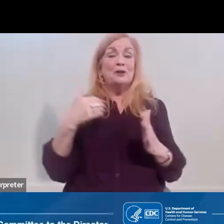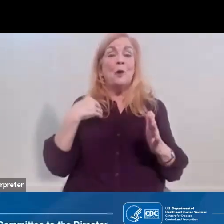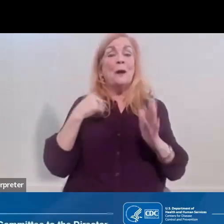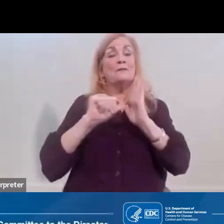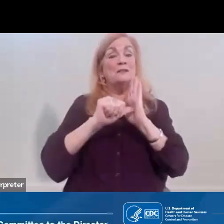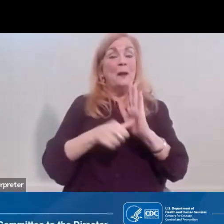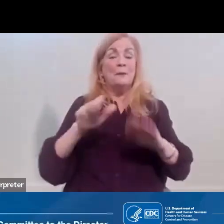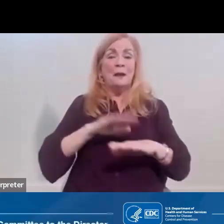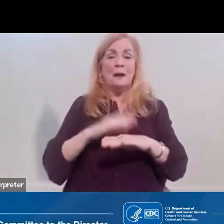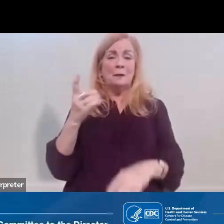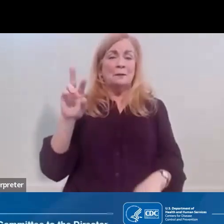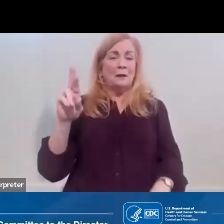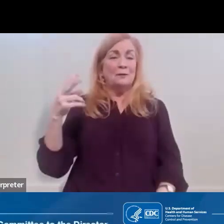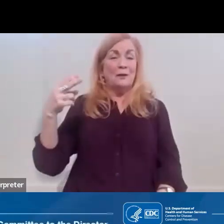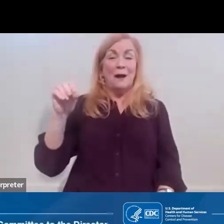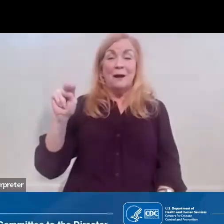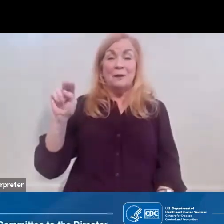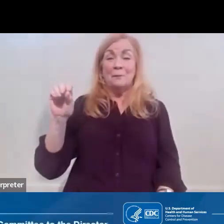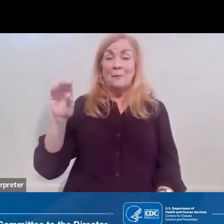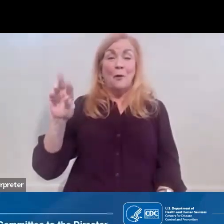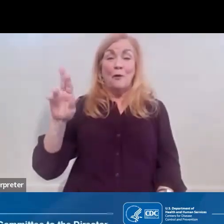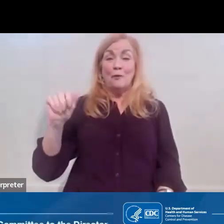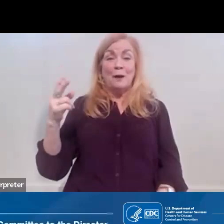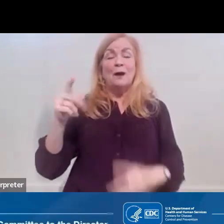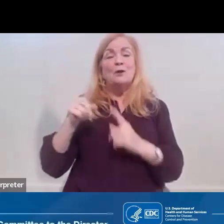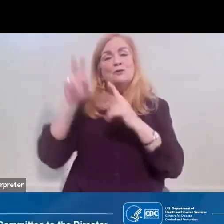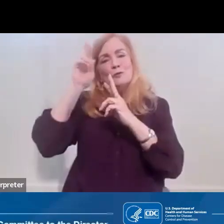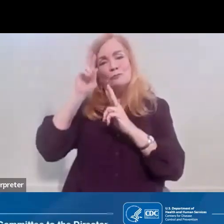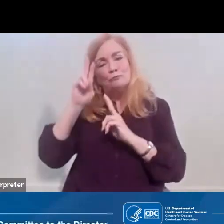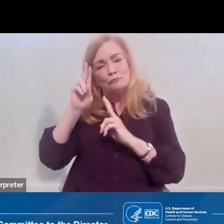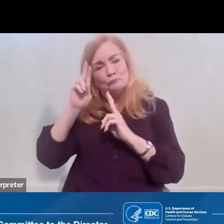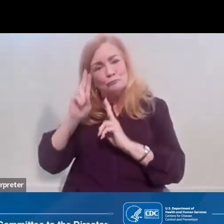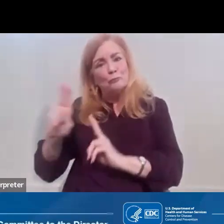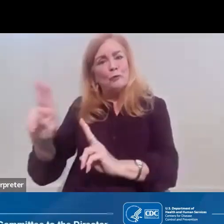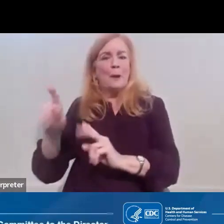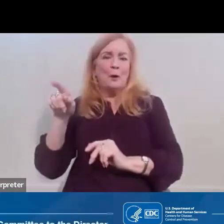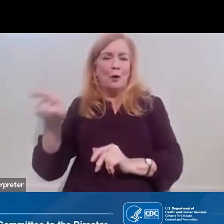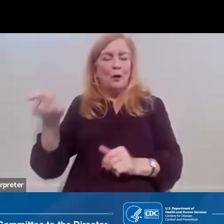that we plan to keep there, just to really commemorate her and memorialize her service.